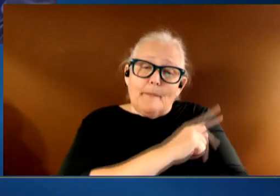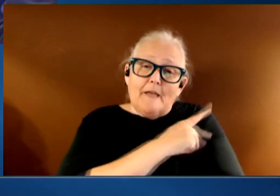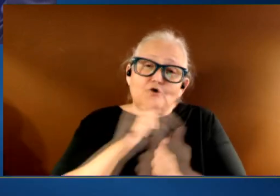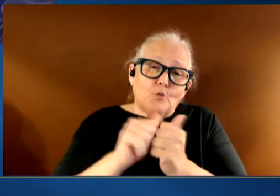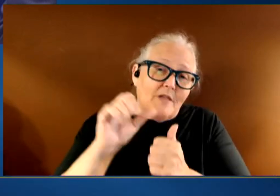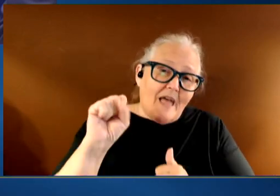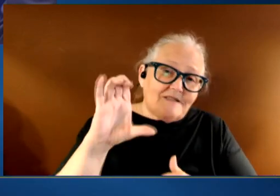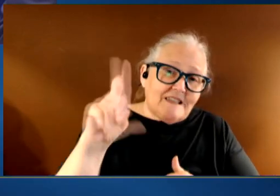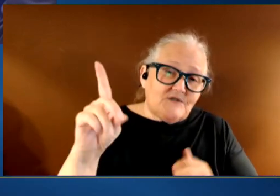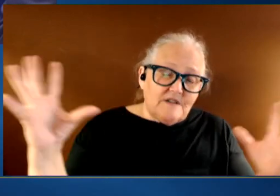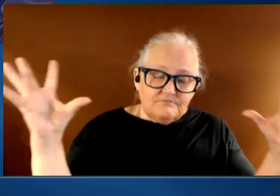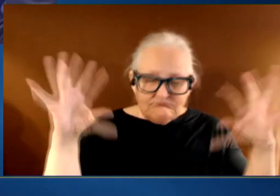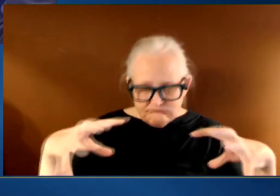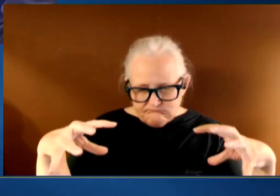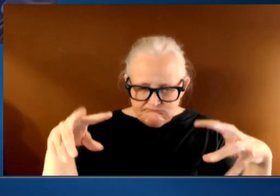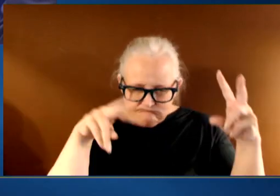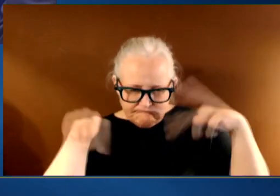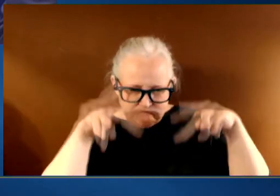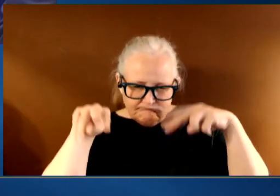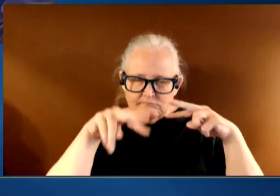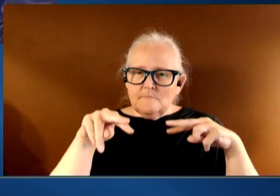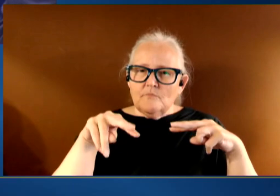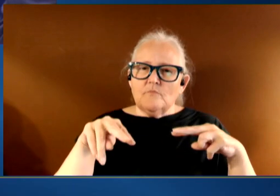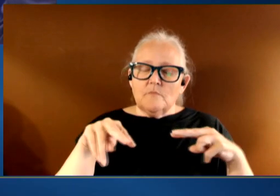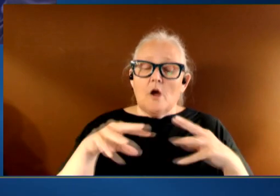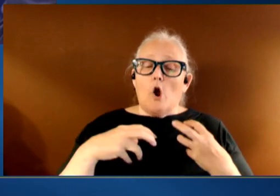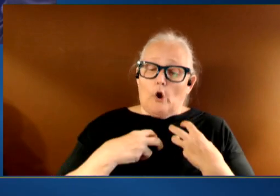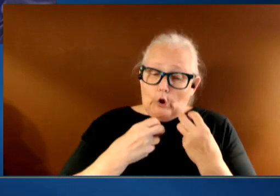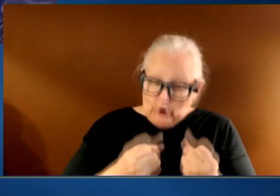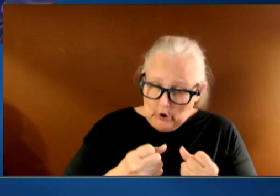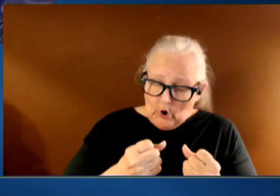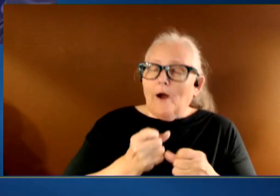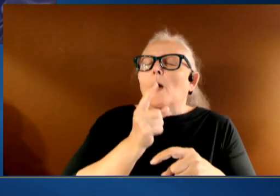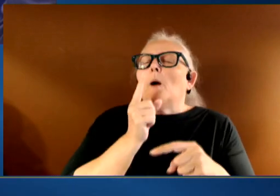what's happening -- not only with curing them, but really seeing how we're impacting them lifelong.